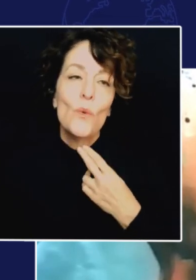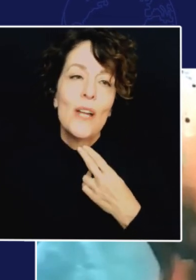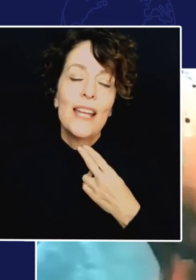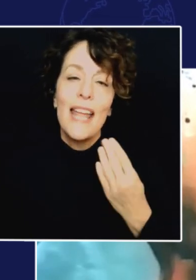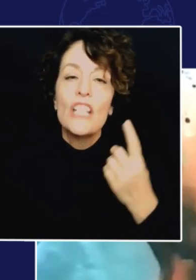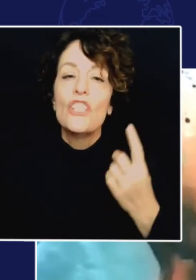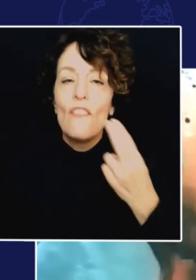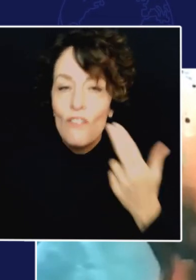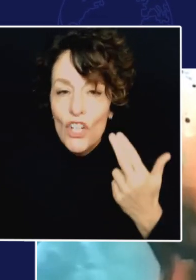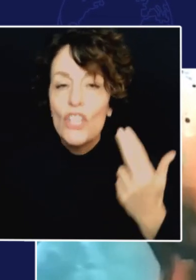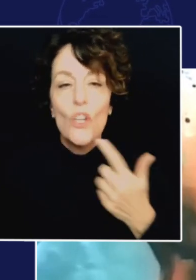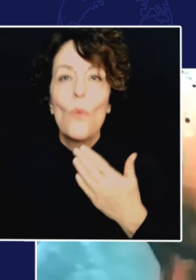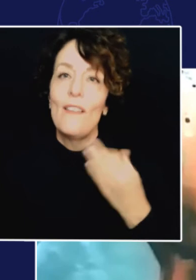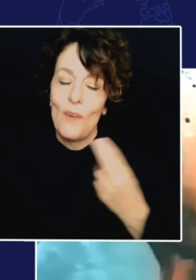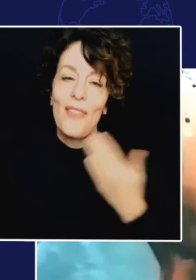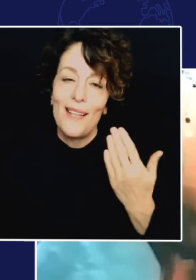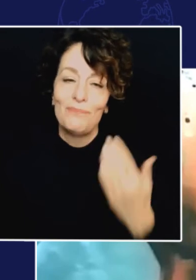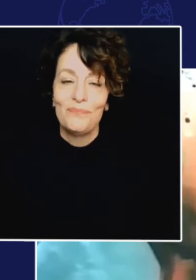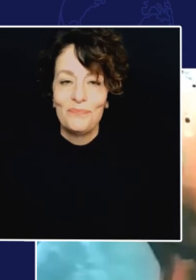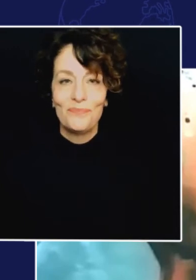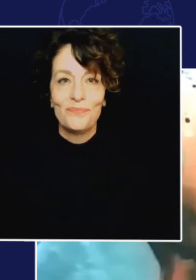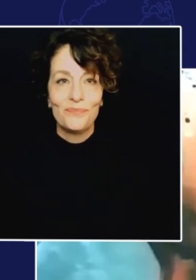you would kind of diverge... away from that.